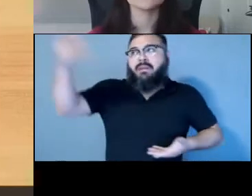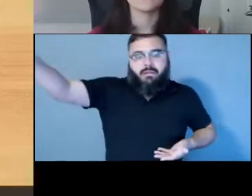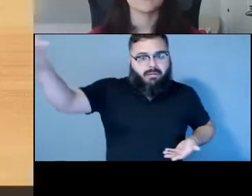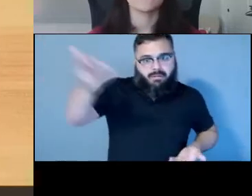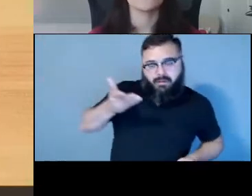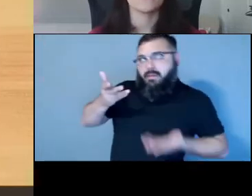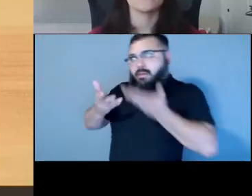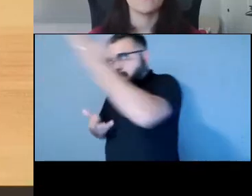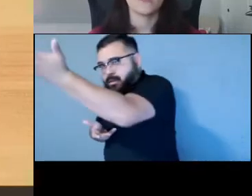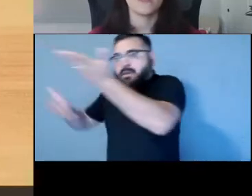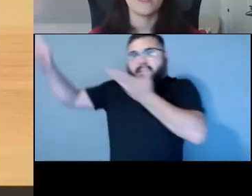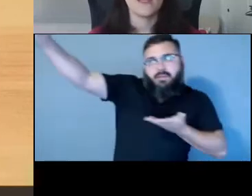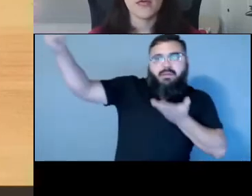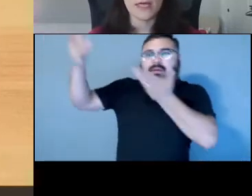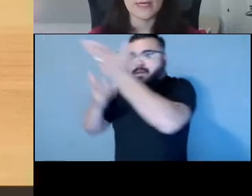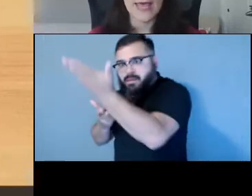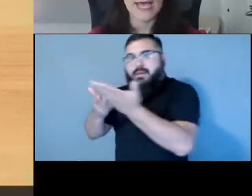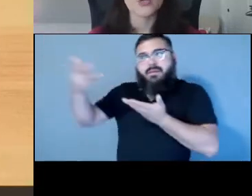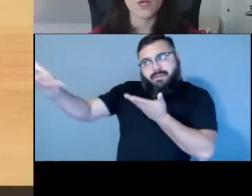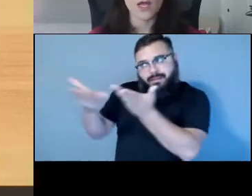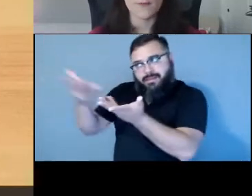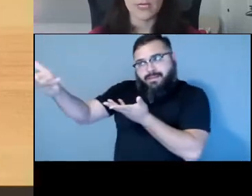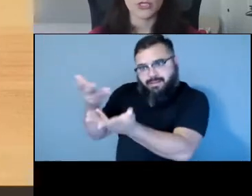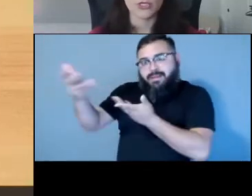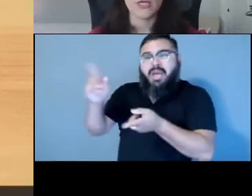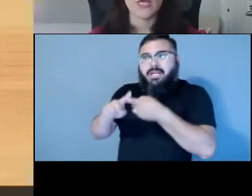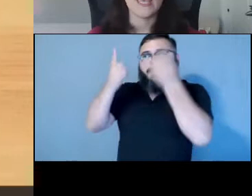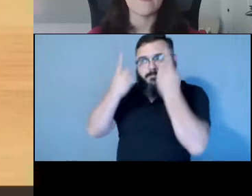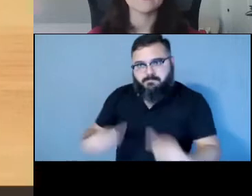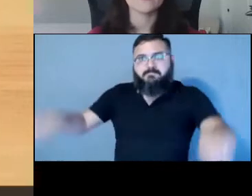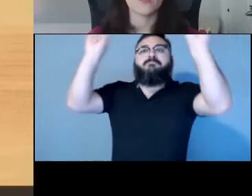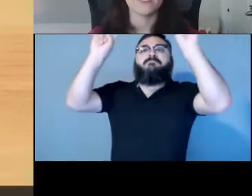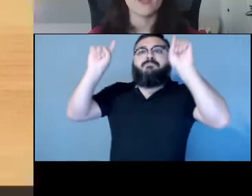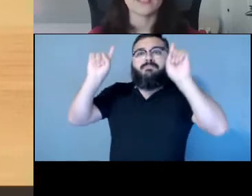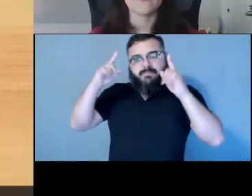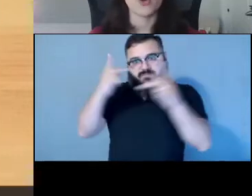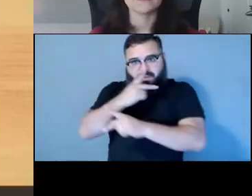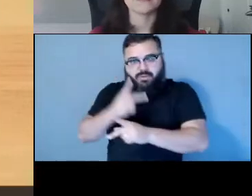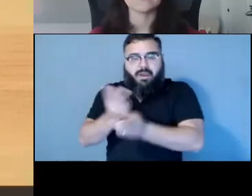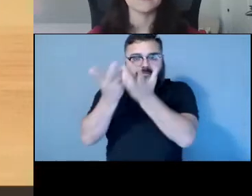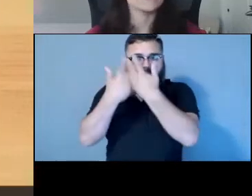until they come up with an actual accommodation, and that's what's called the interactive process.